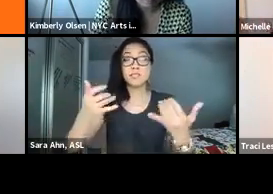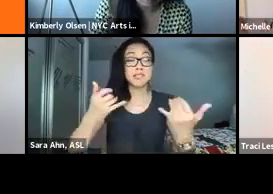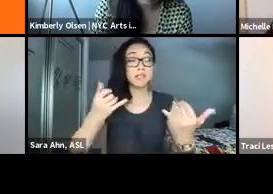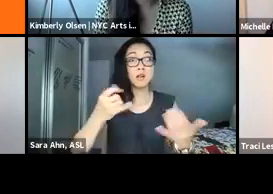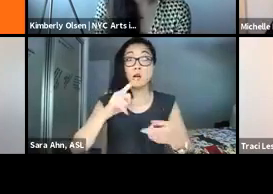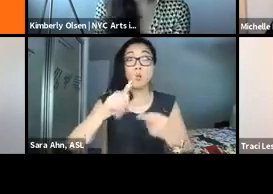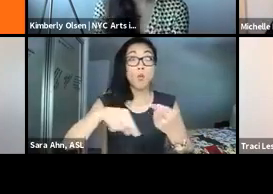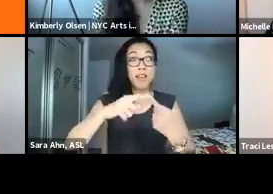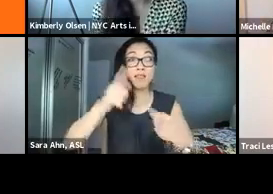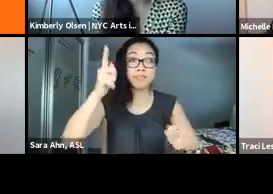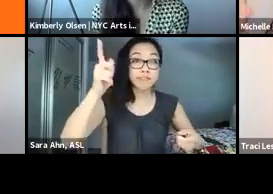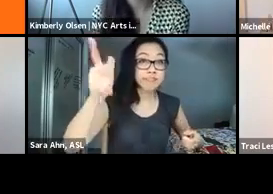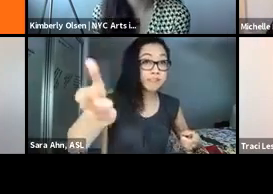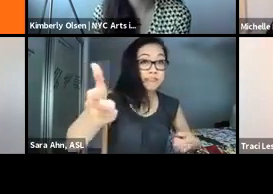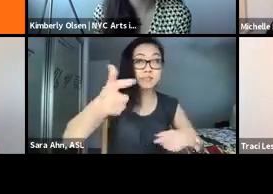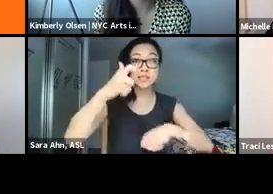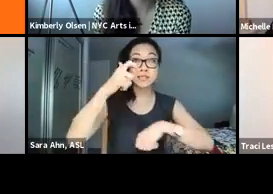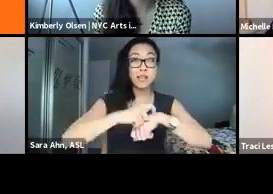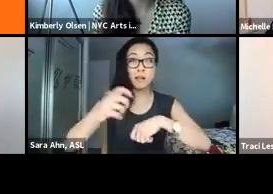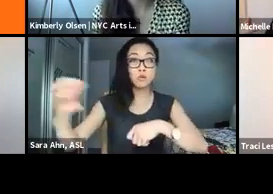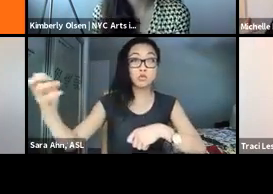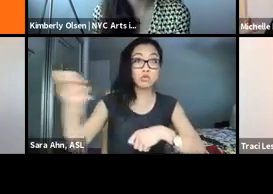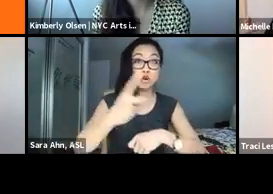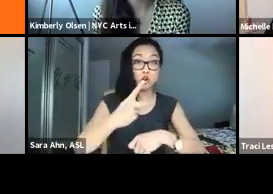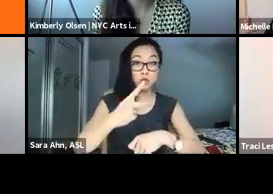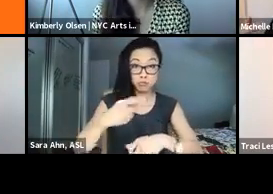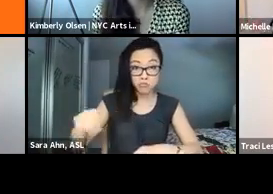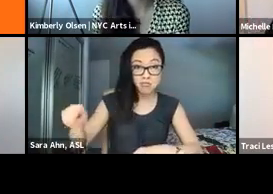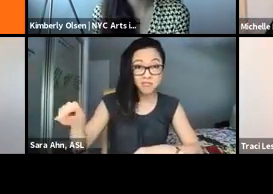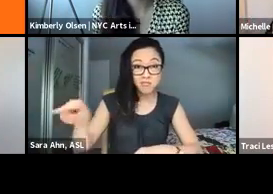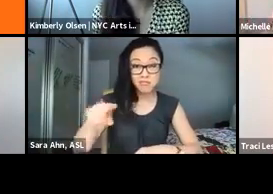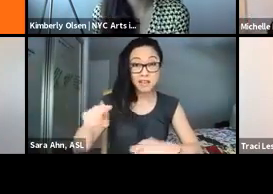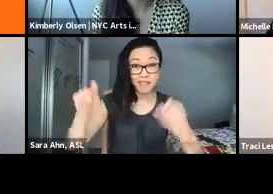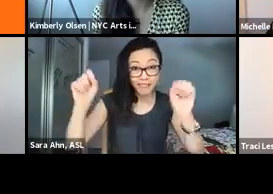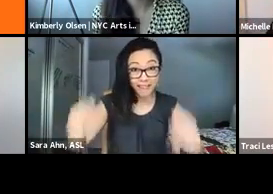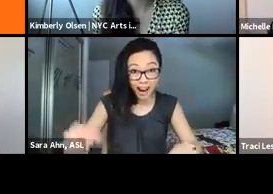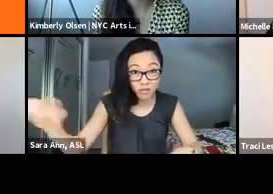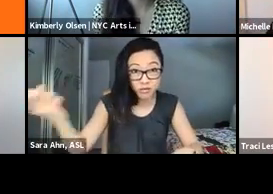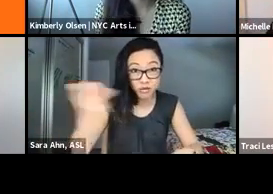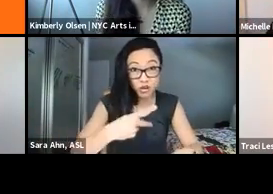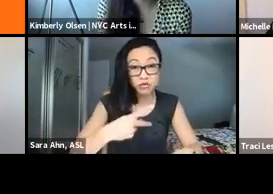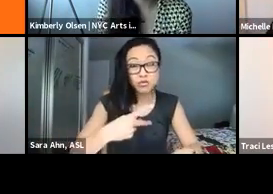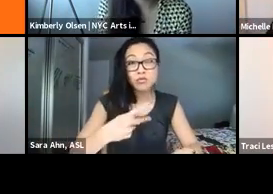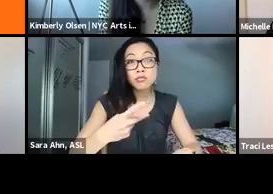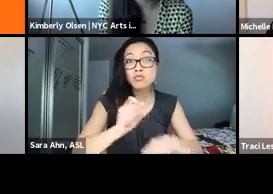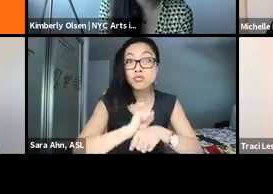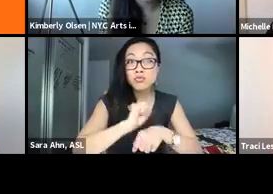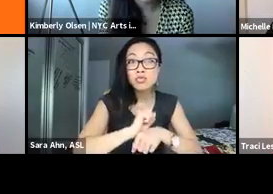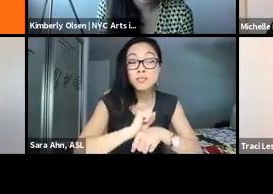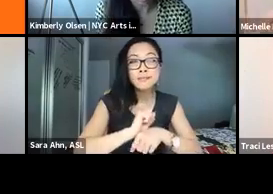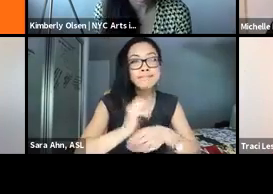rewards, so the cuts mean we cut back in our programs. We don't have as many scholarships.